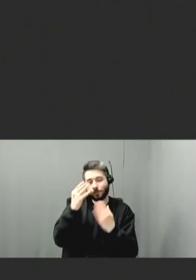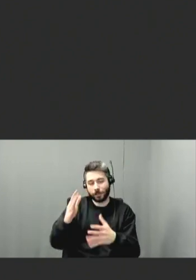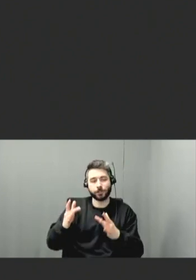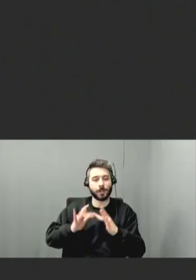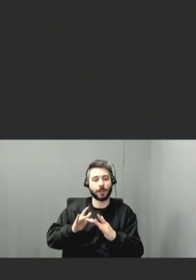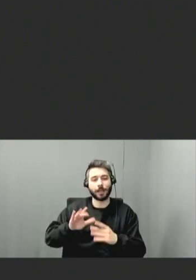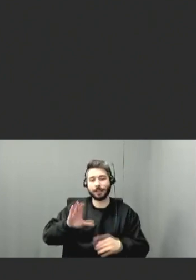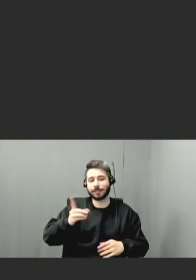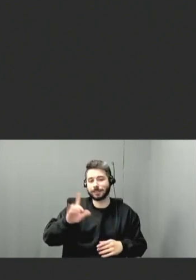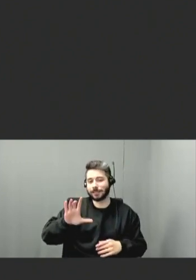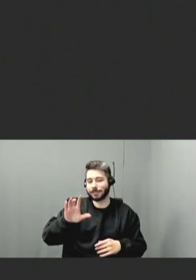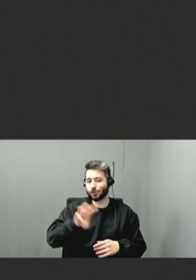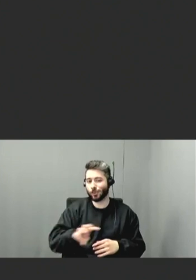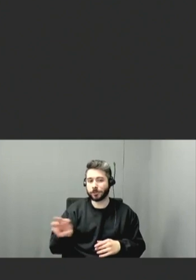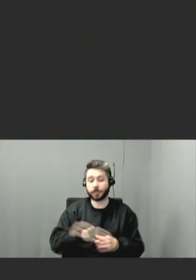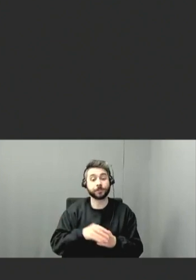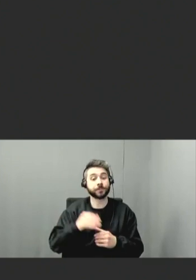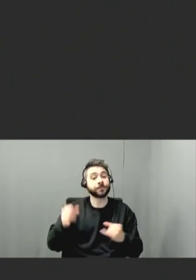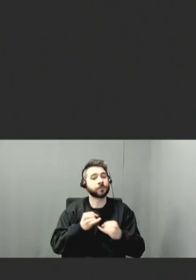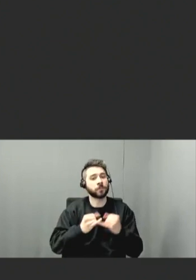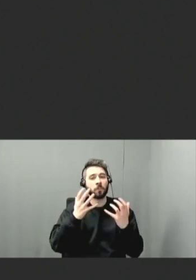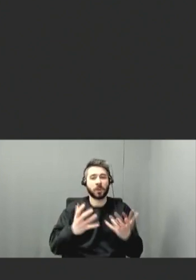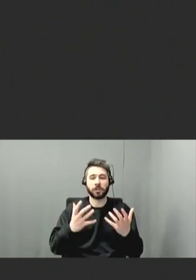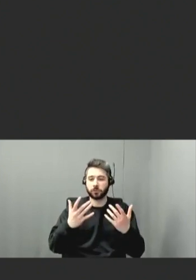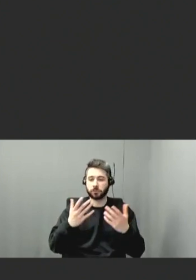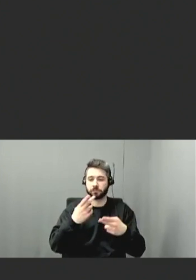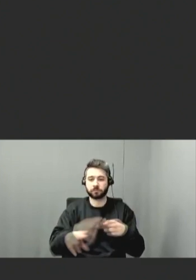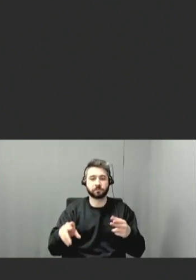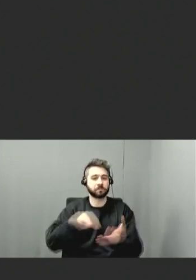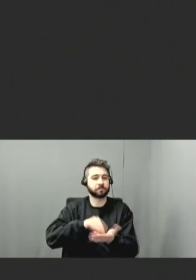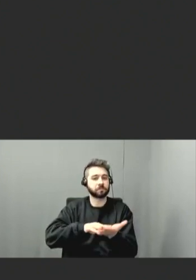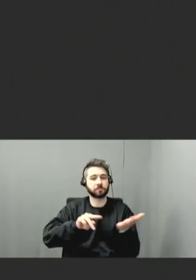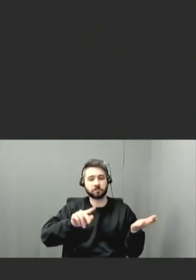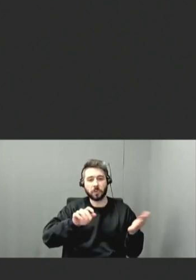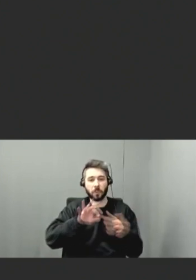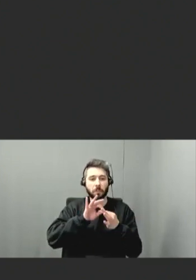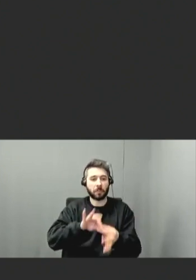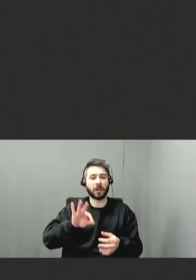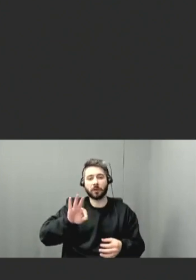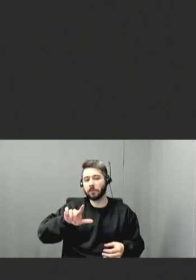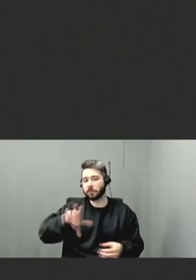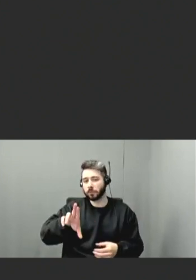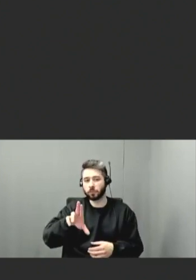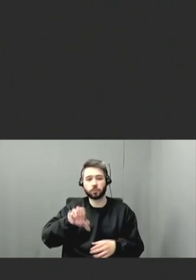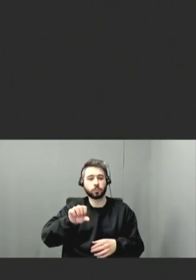Finally, I just want to make a quick note about the influenza season.